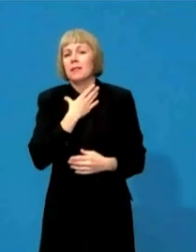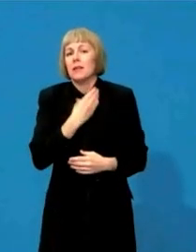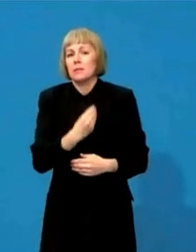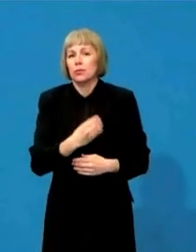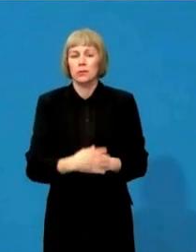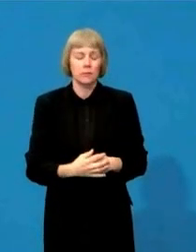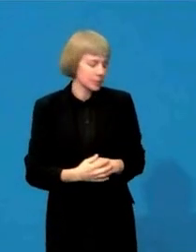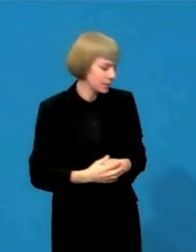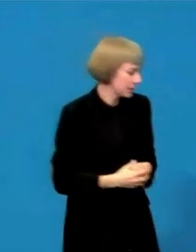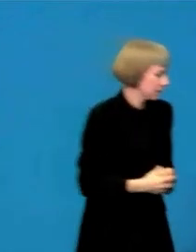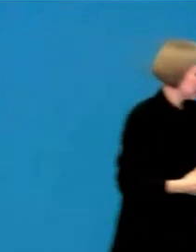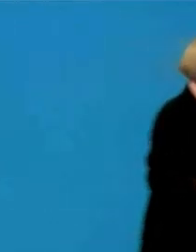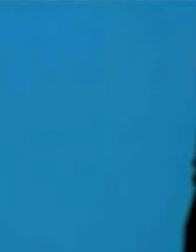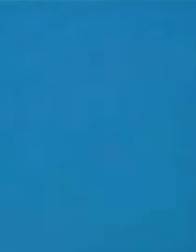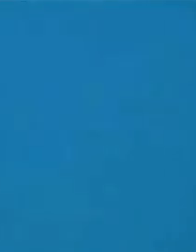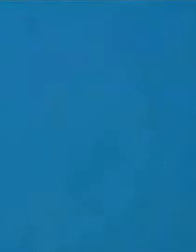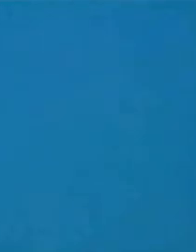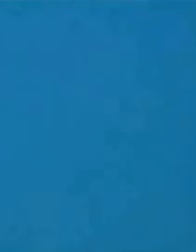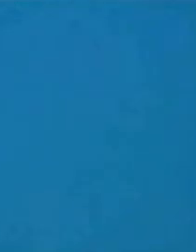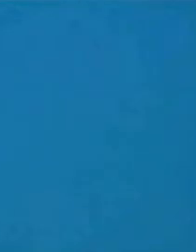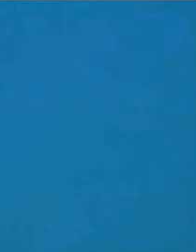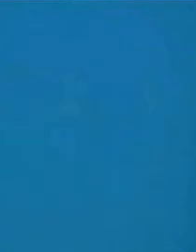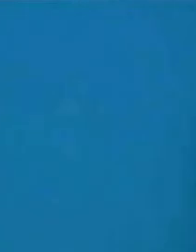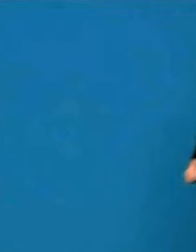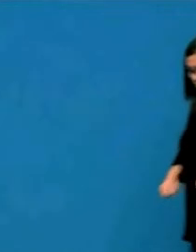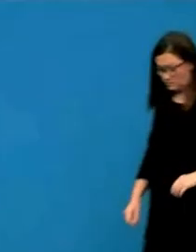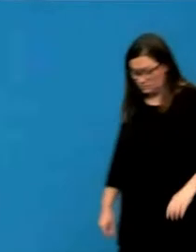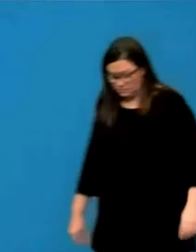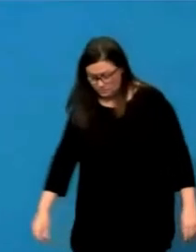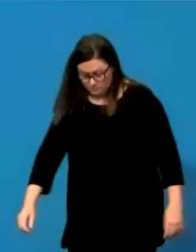Lauren, was there anything that you wanted to add or in particular highlight in terms of